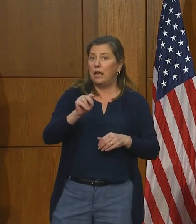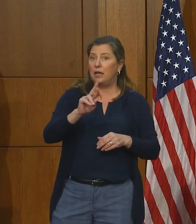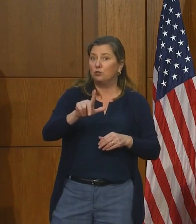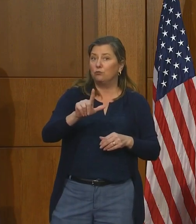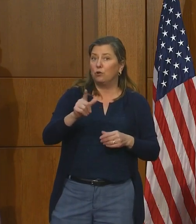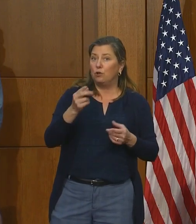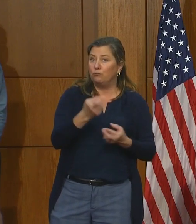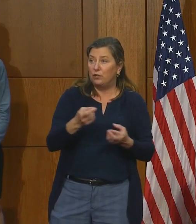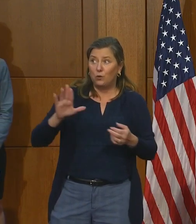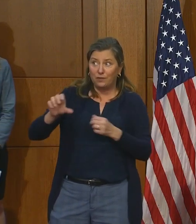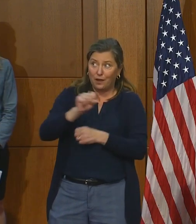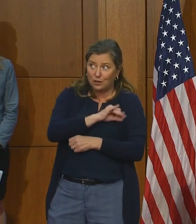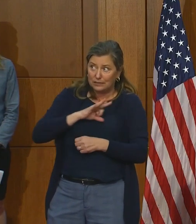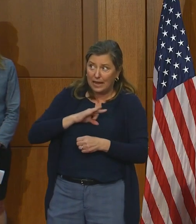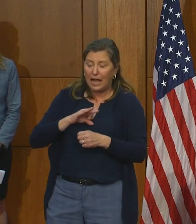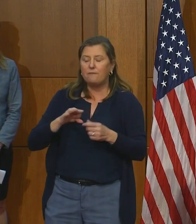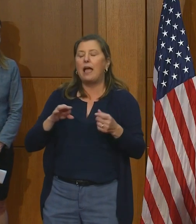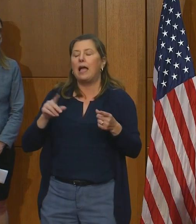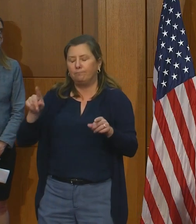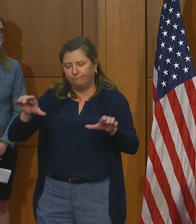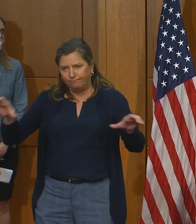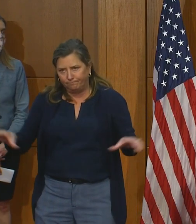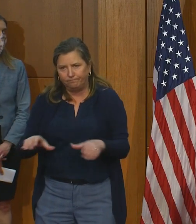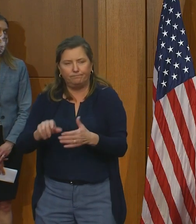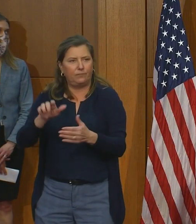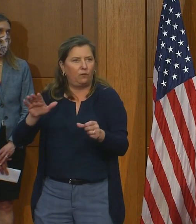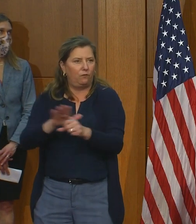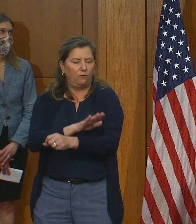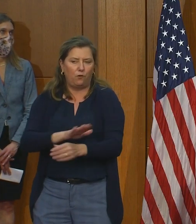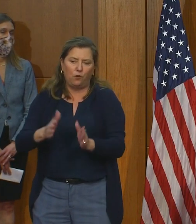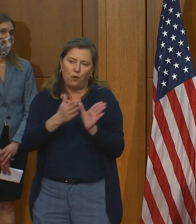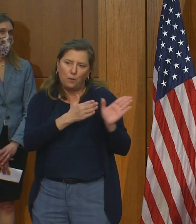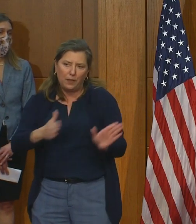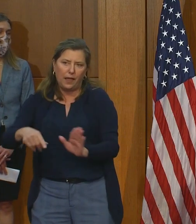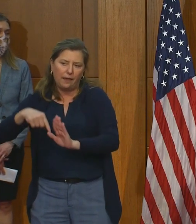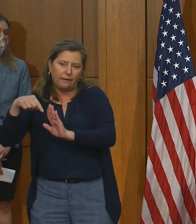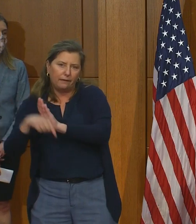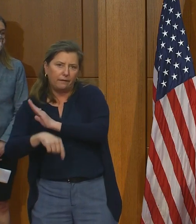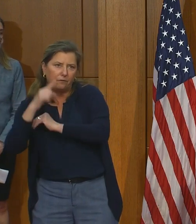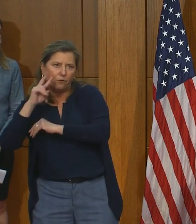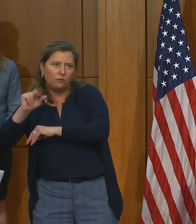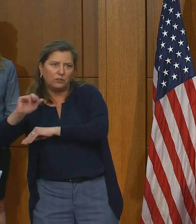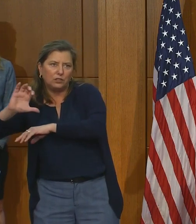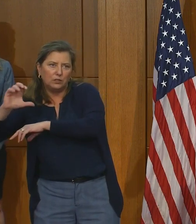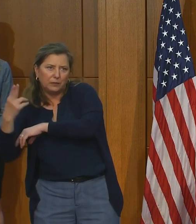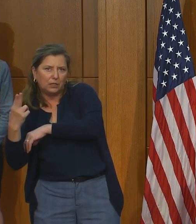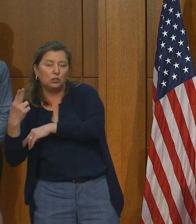SECTOR NATURAL RESOURCES AND THEIR STAFF ARE WORKING ON A